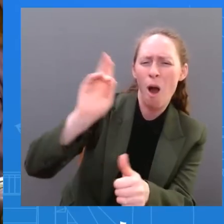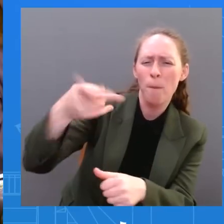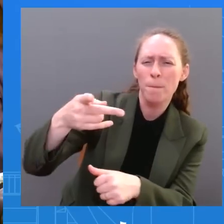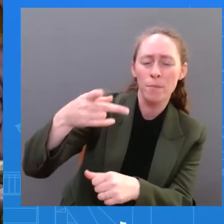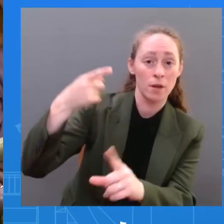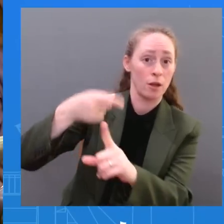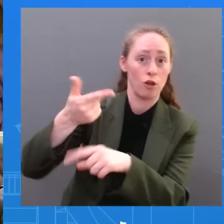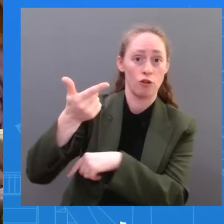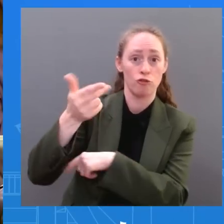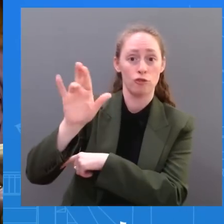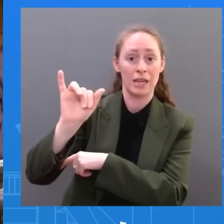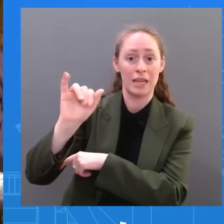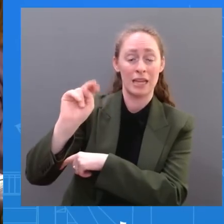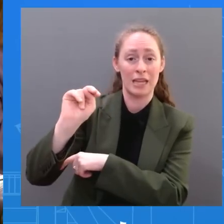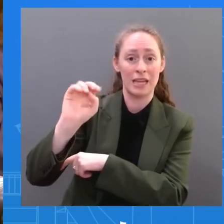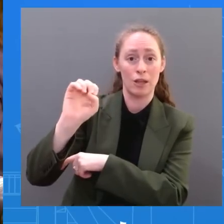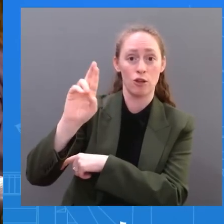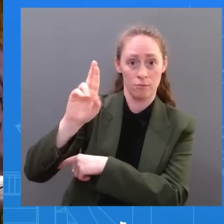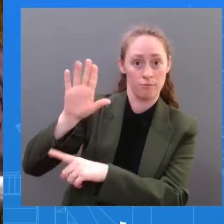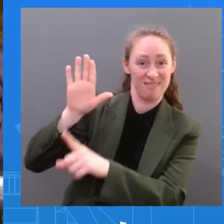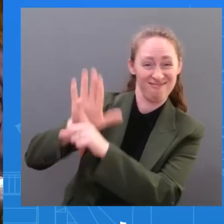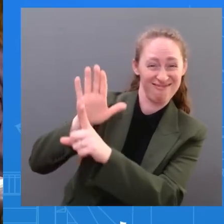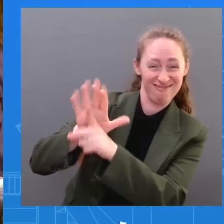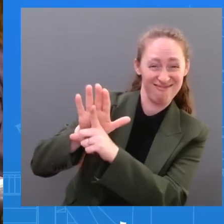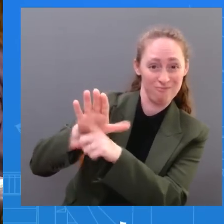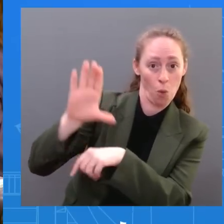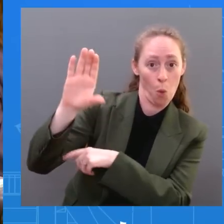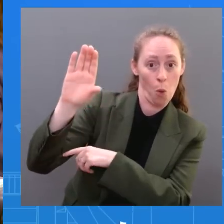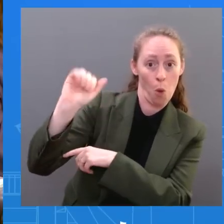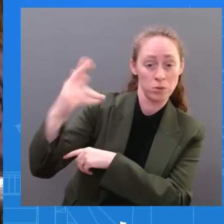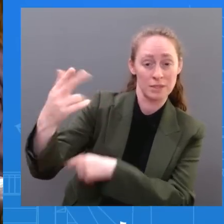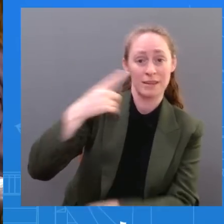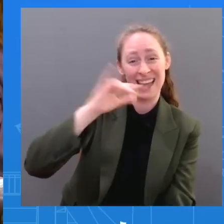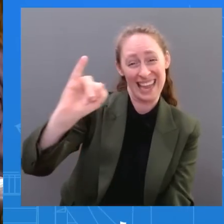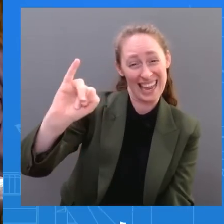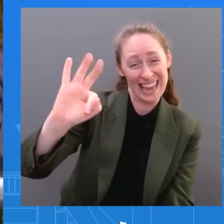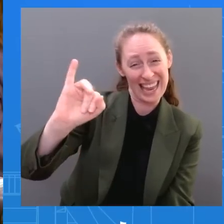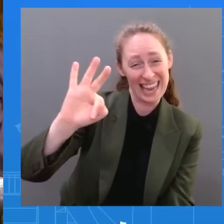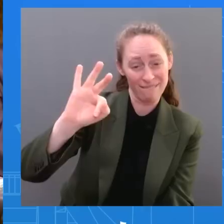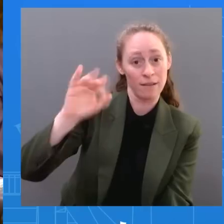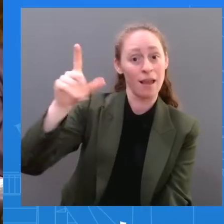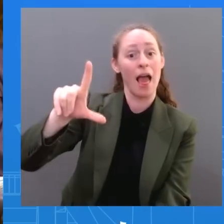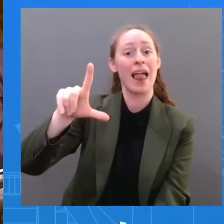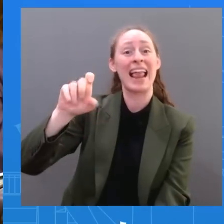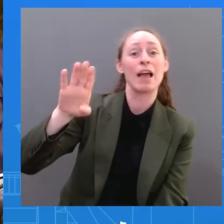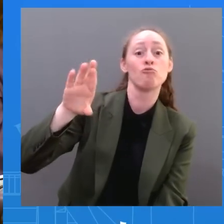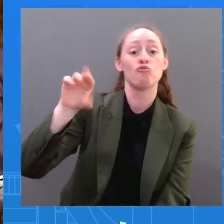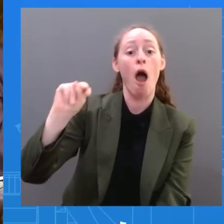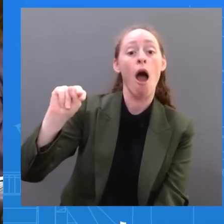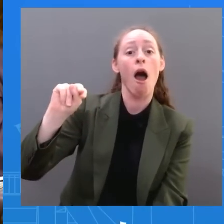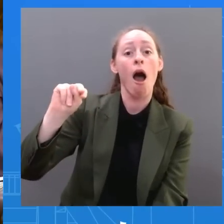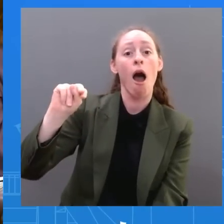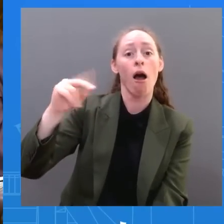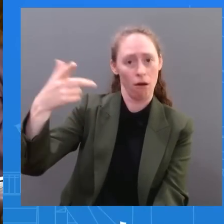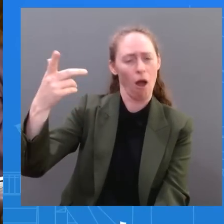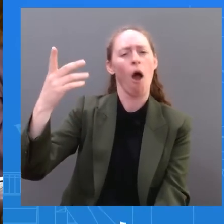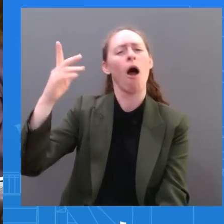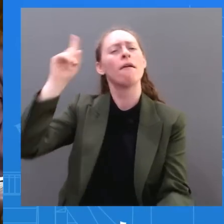It's a statement about the value of women, it's a statement about the… Black person, it's a statement about the value of a gay person -- all those things. We know…" as true.